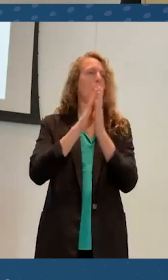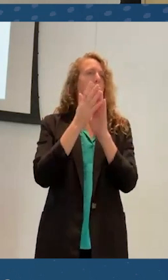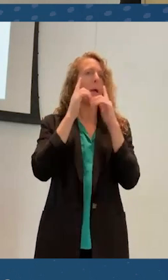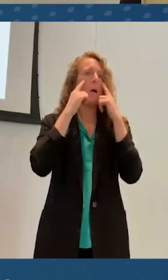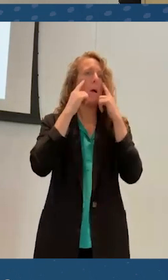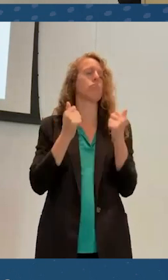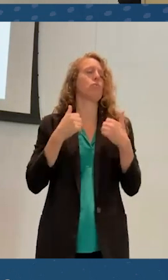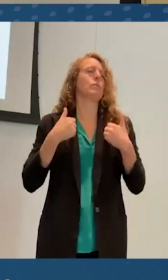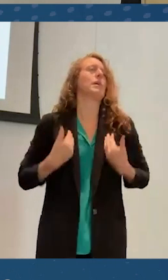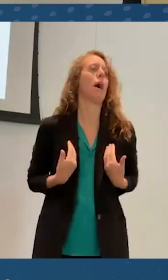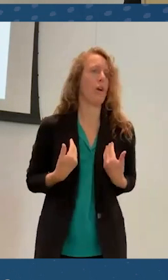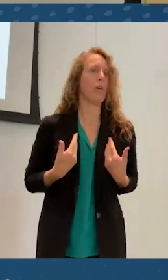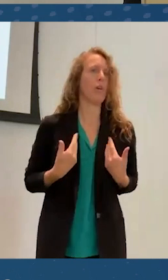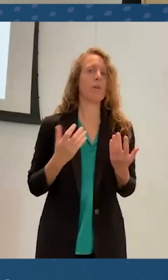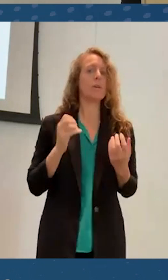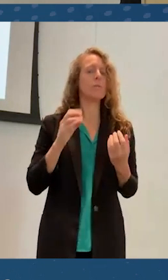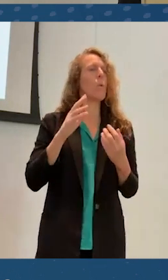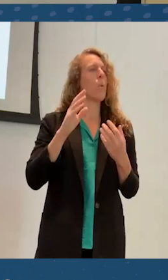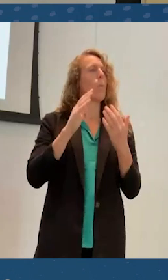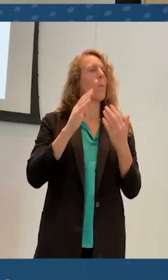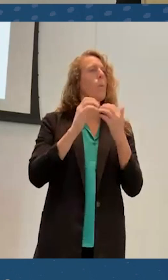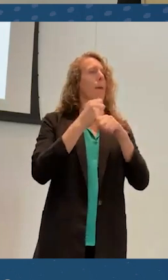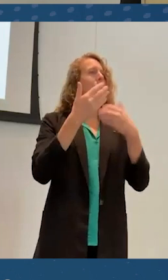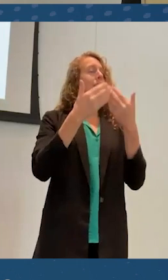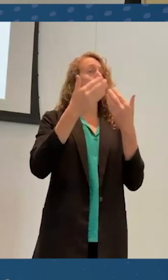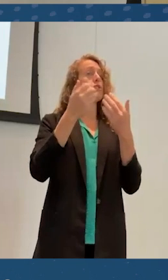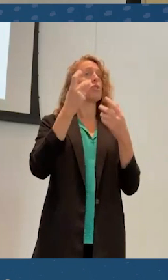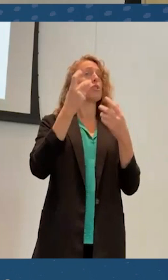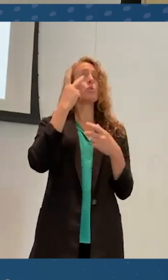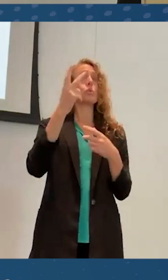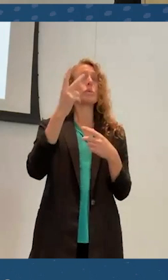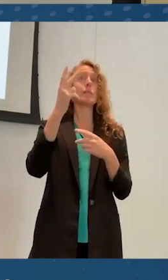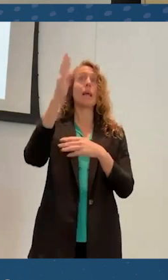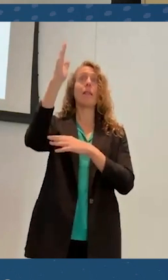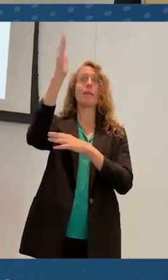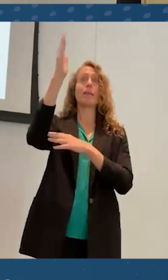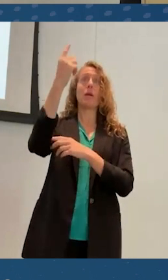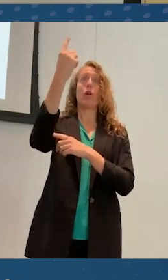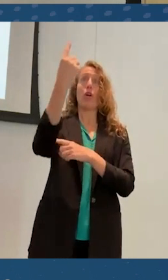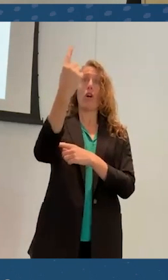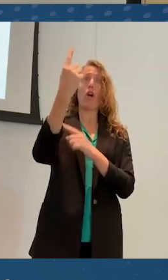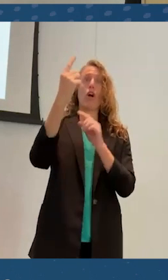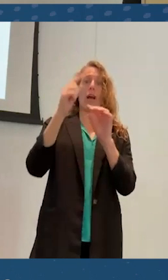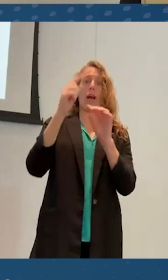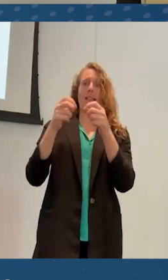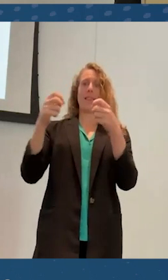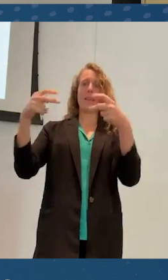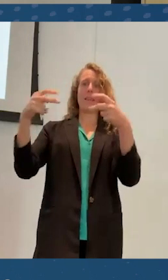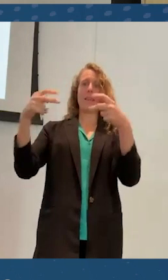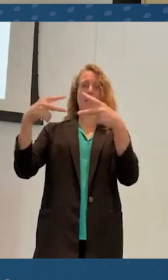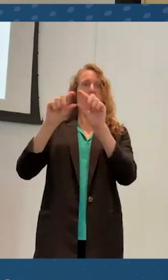we made it easier to look between the text and the speaker without needing to refocus your eyes.